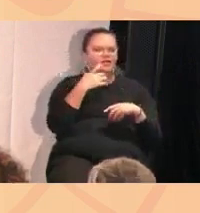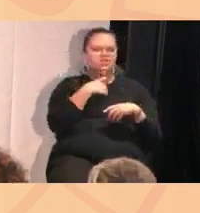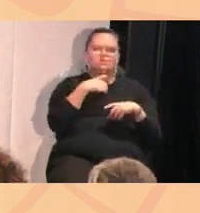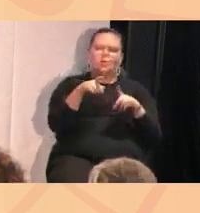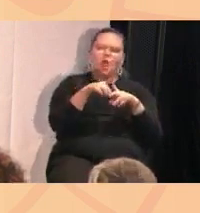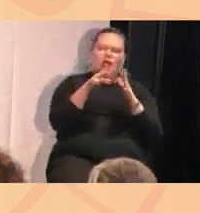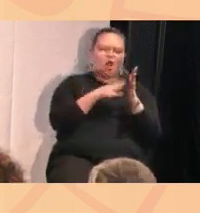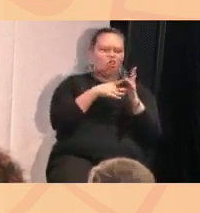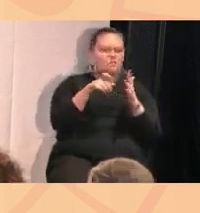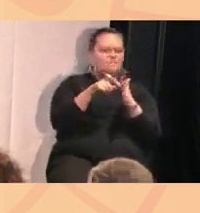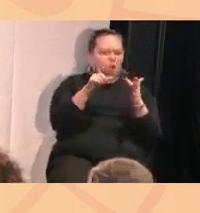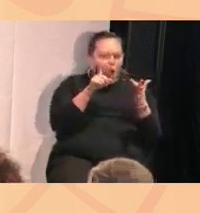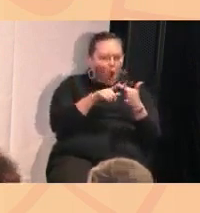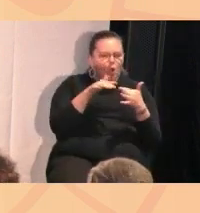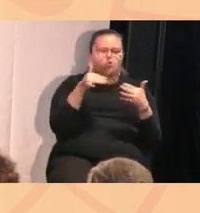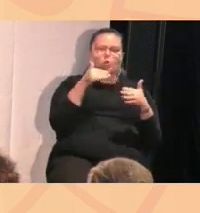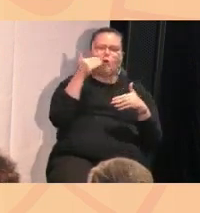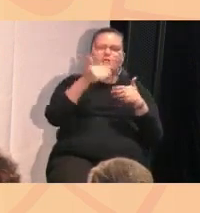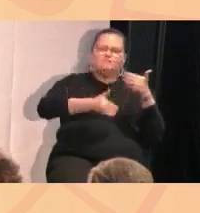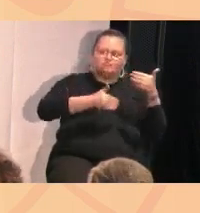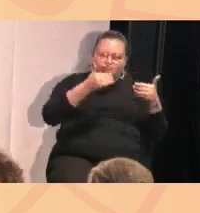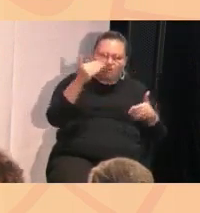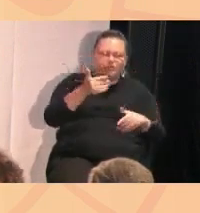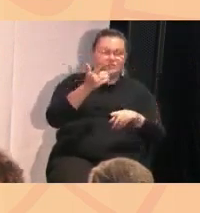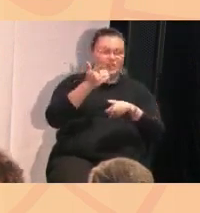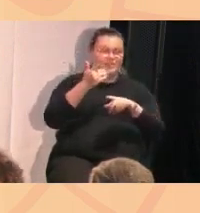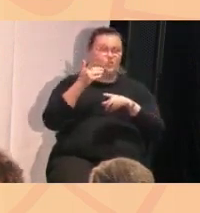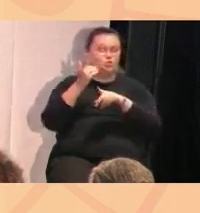What do you see as your legacy as an artist?